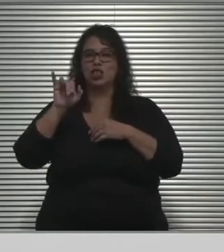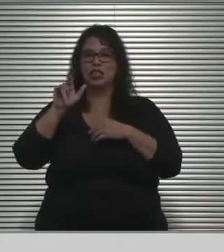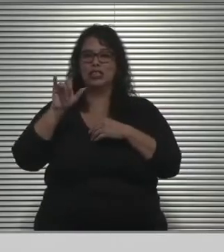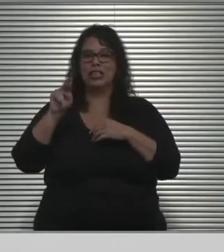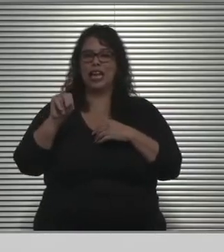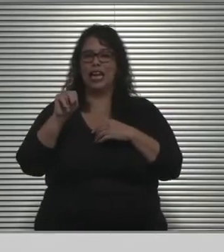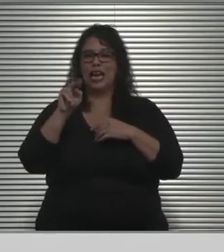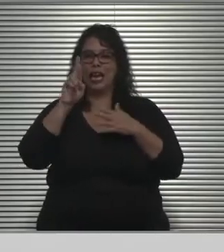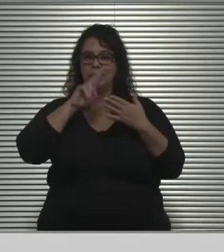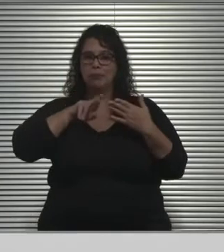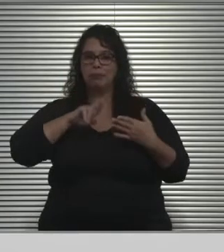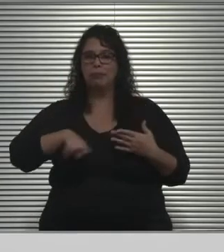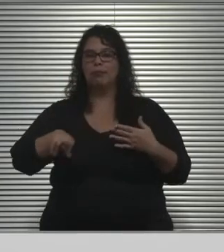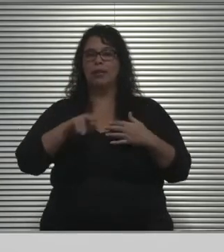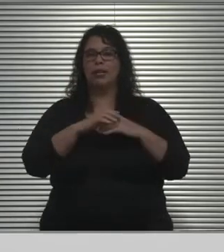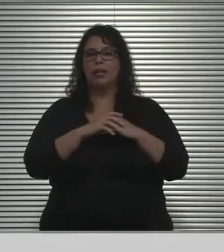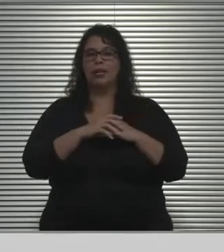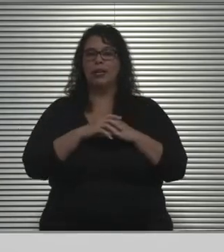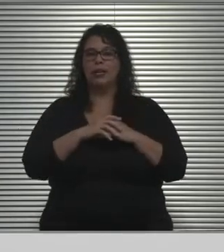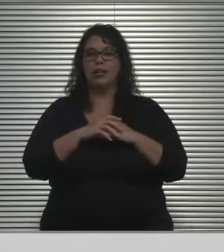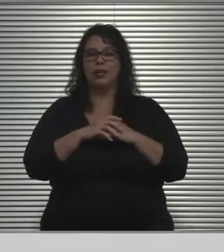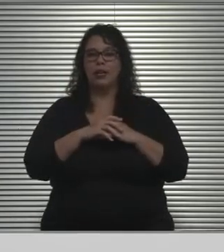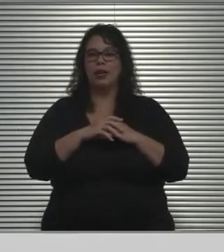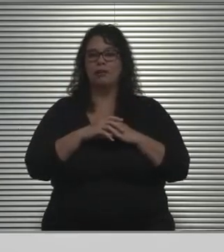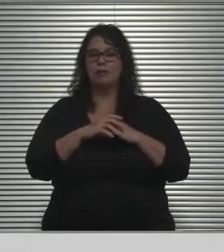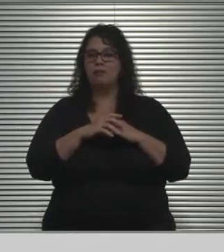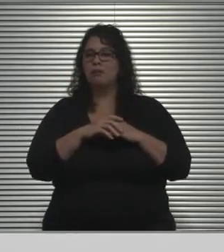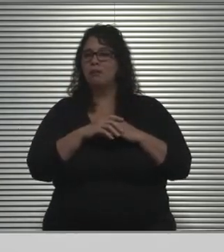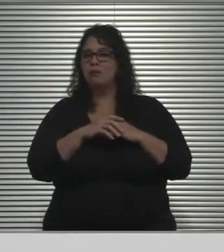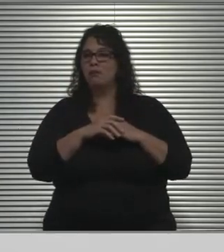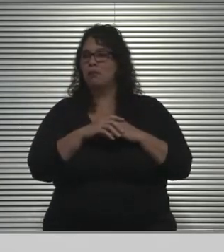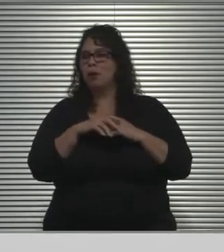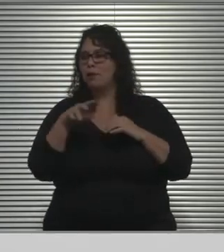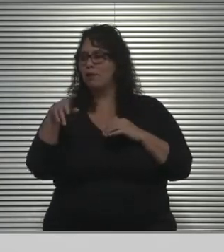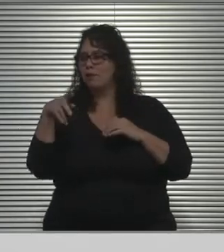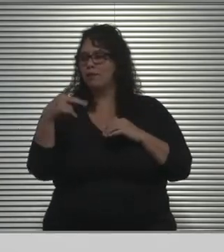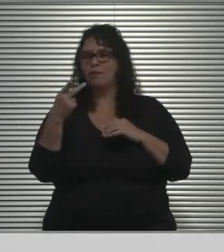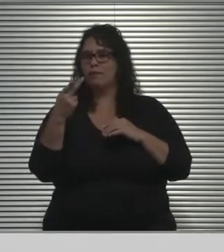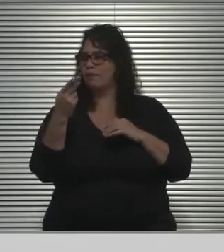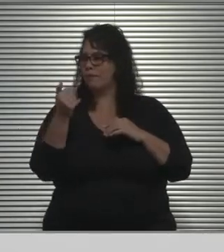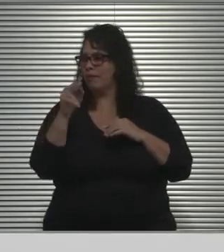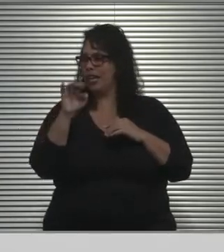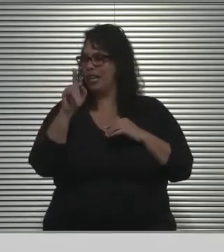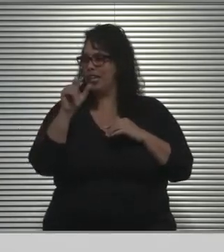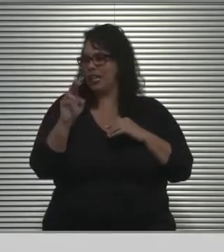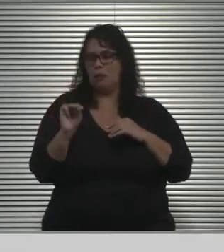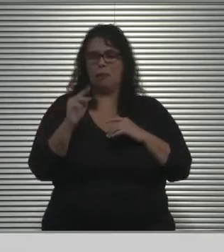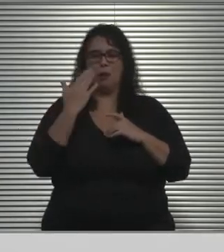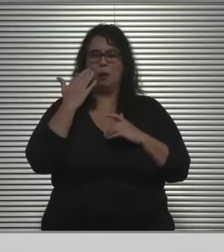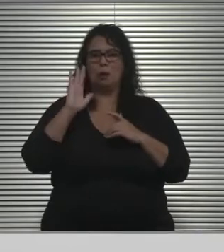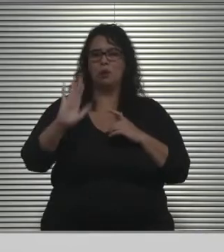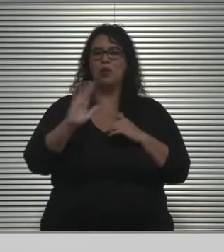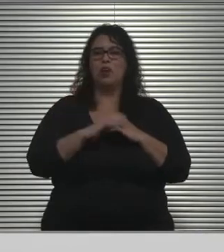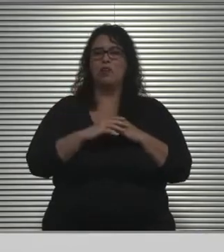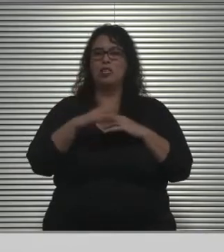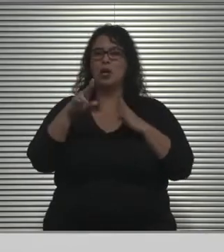"Fandom Wikia as a Model for Labor Exploitation." Fellow Poly senior Aaron Hoy's piece